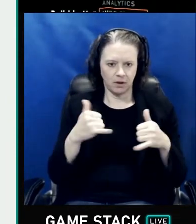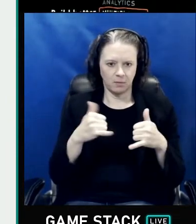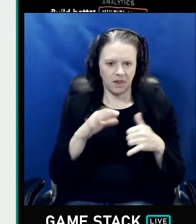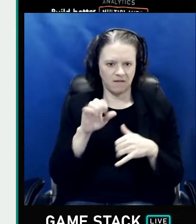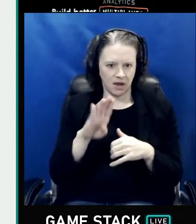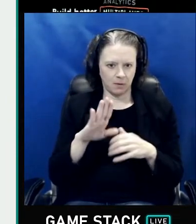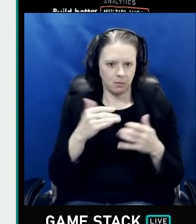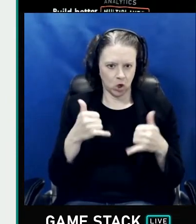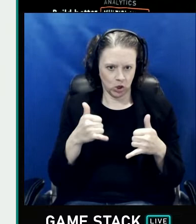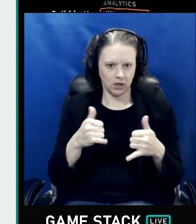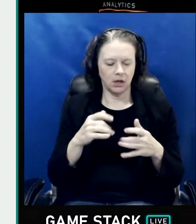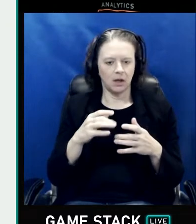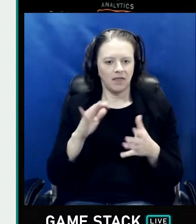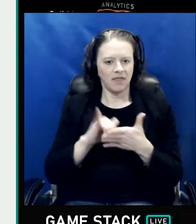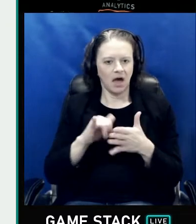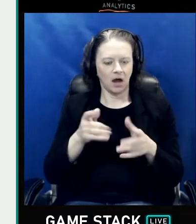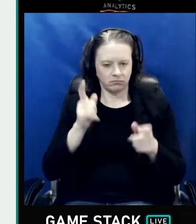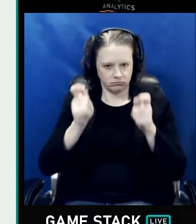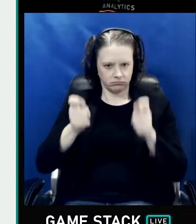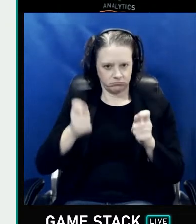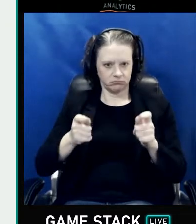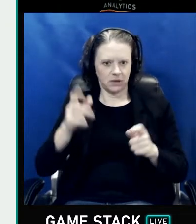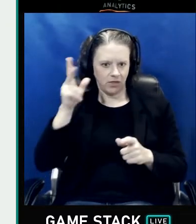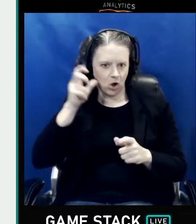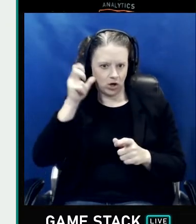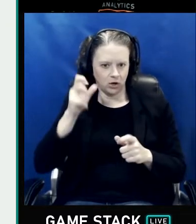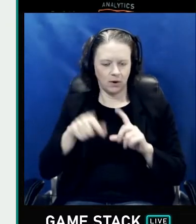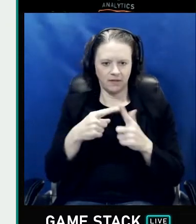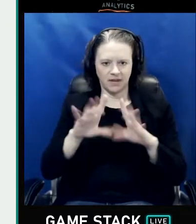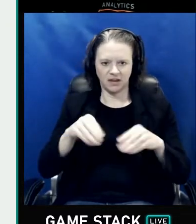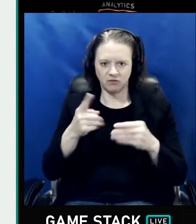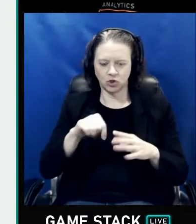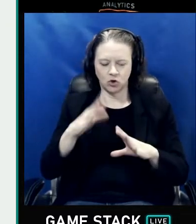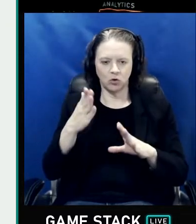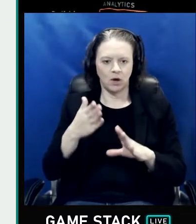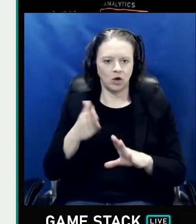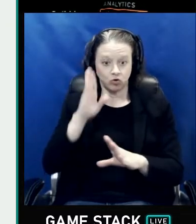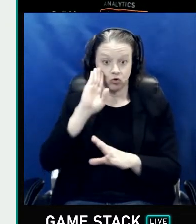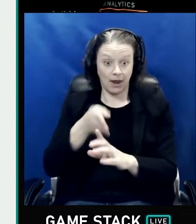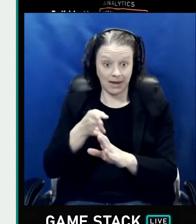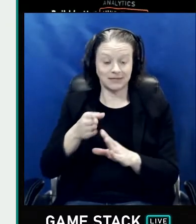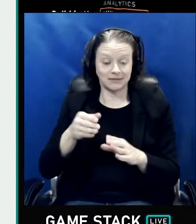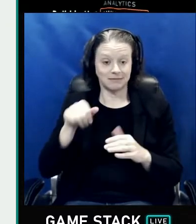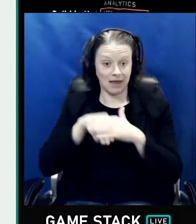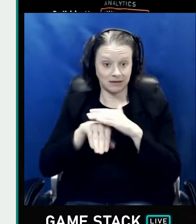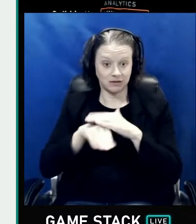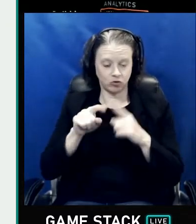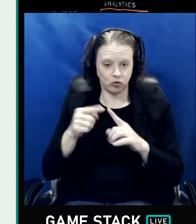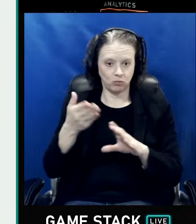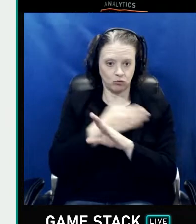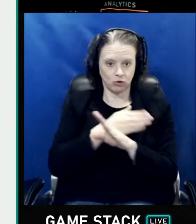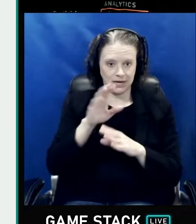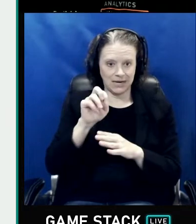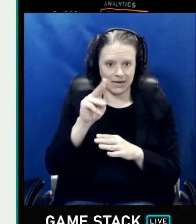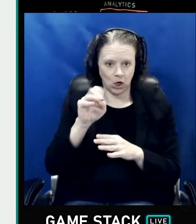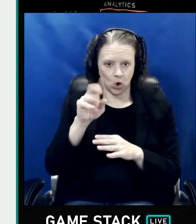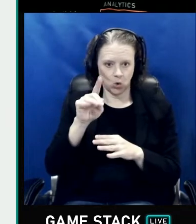you direct access to the pre-encoded audio buffers at the capture site. So at the microphone when they're talking, you can have